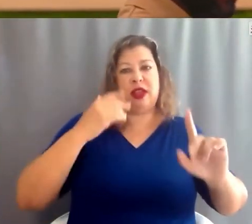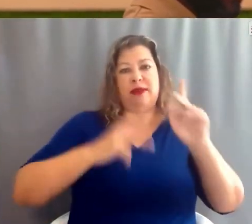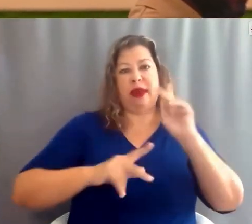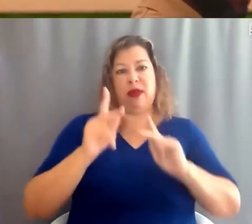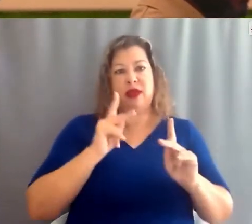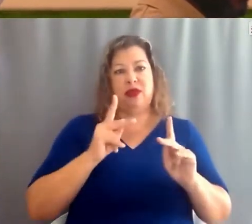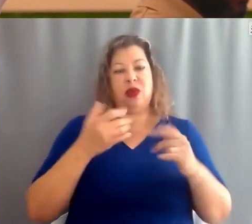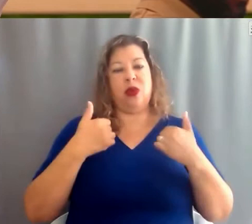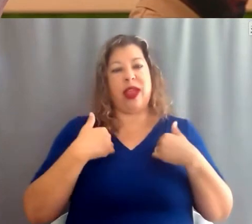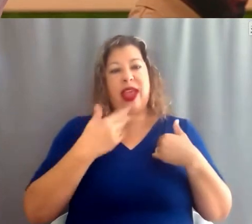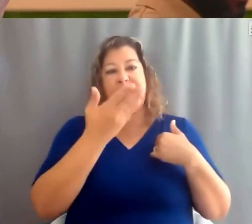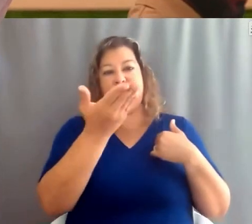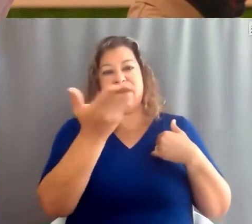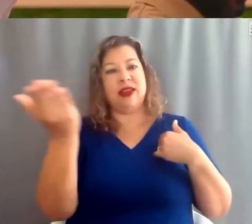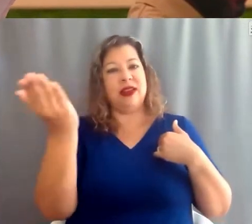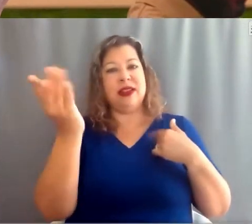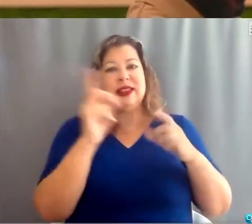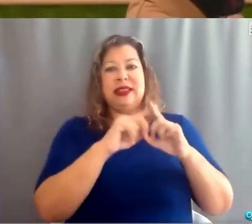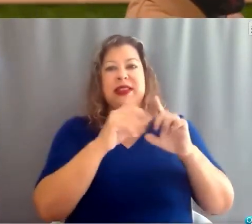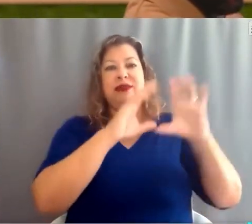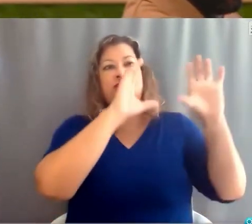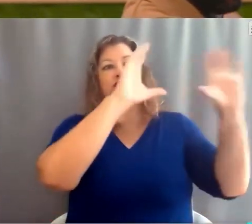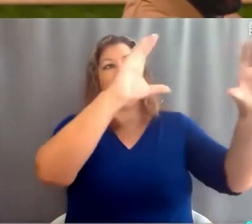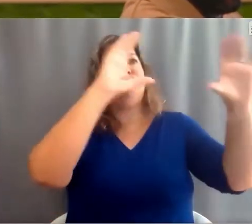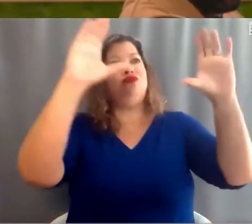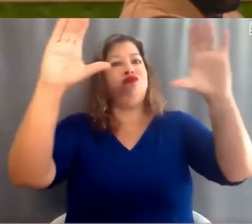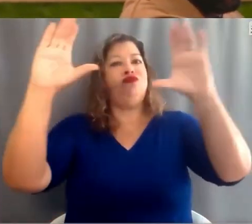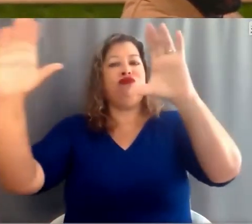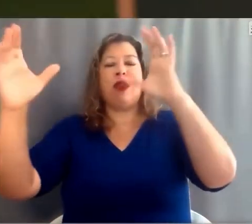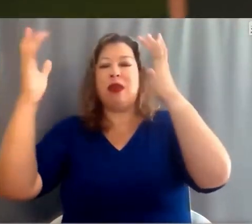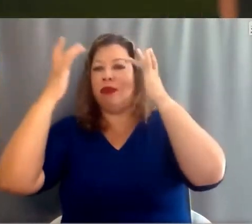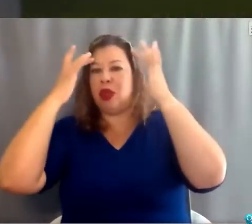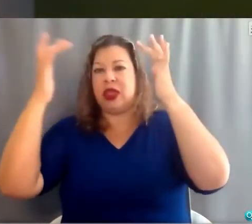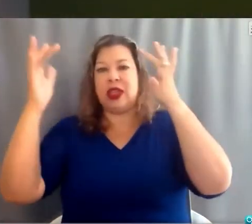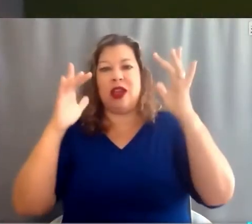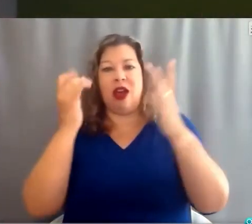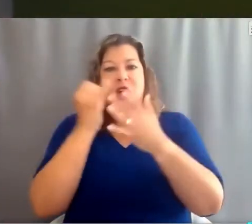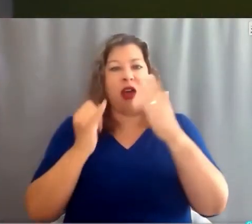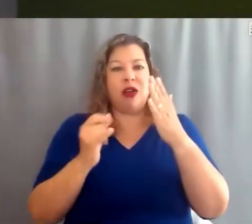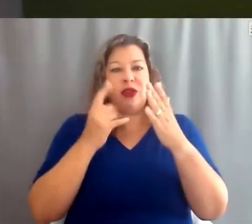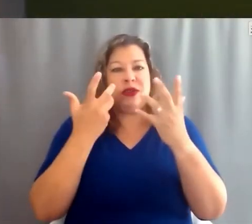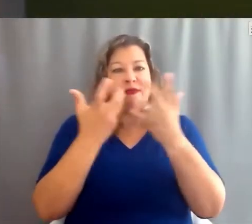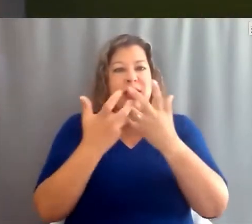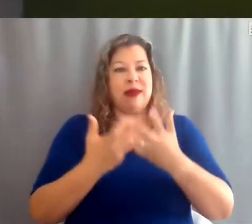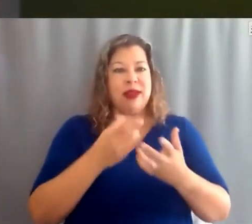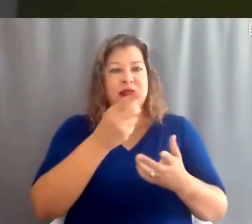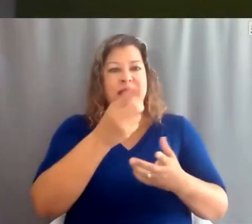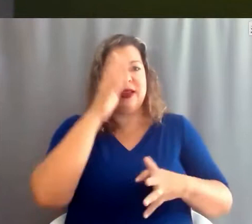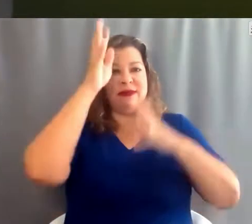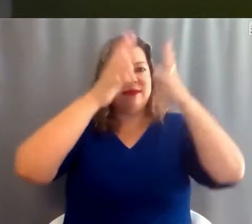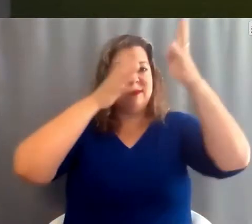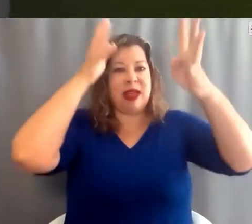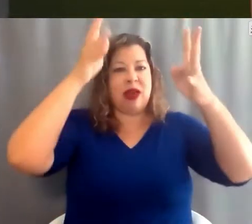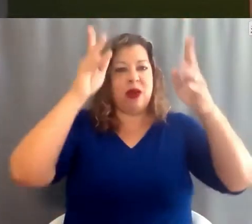Our brilliant artist who you will meet soon. Sitting here that says: Imagine the person you could be